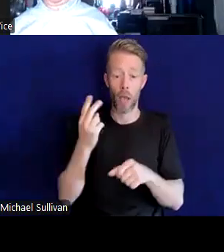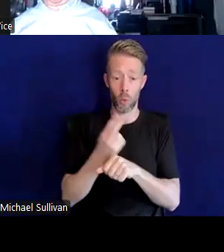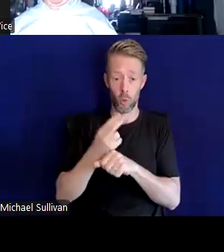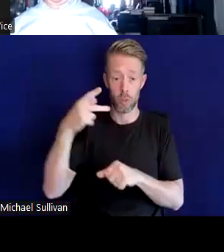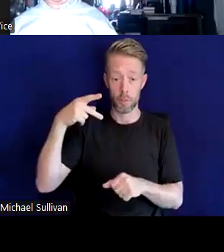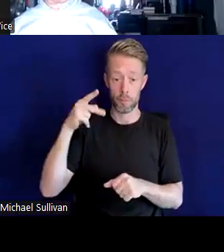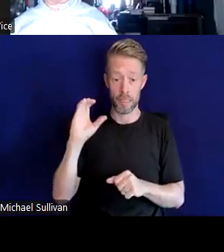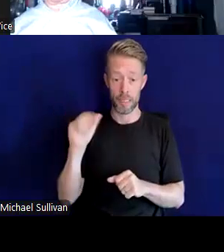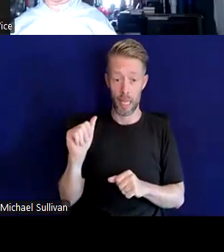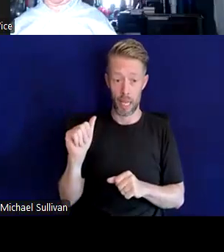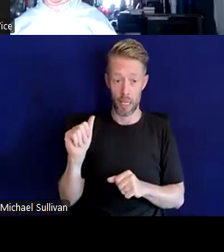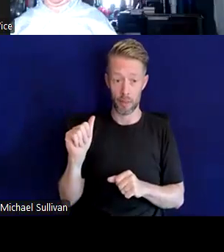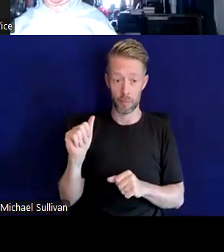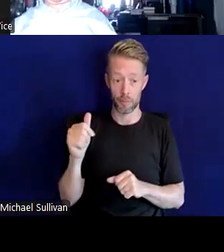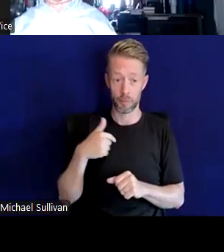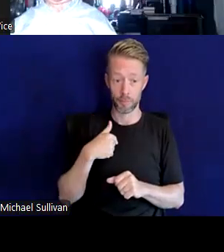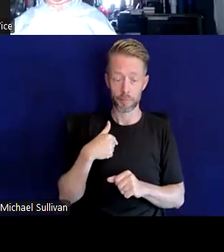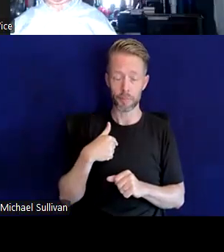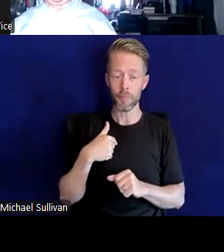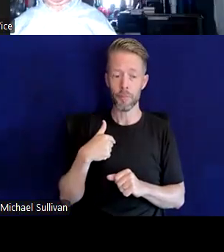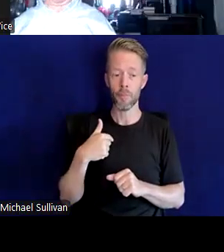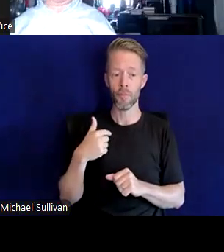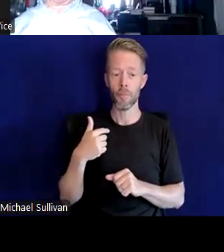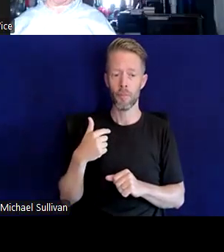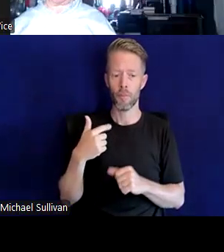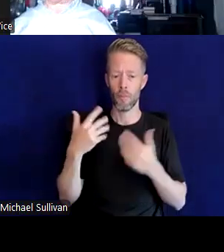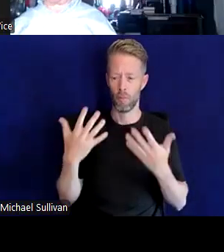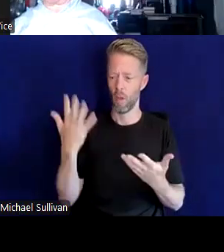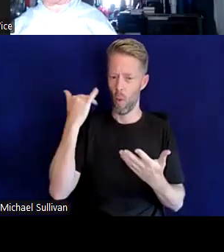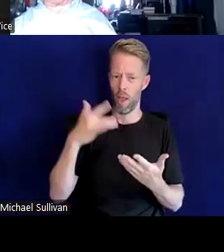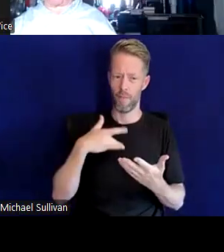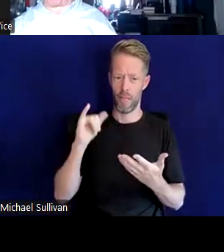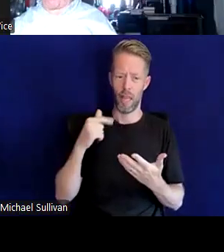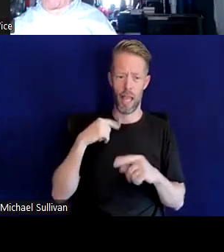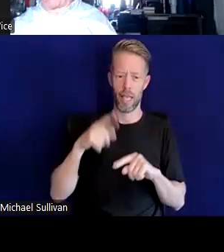services. Why should I feel like I can't. Maybe I want to be a